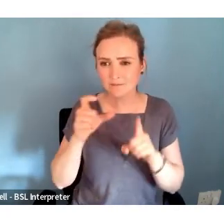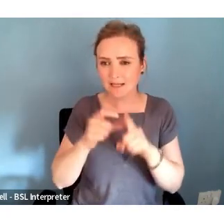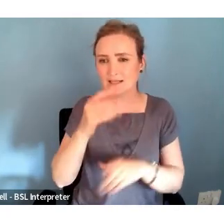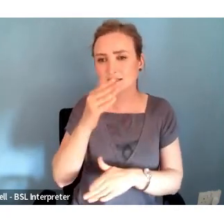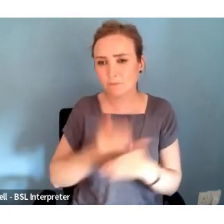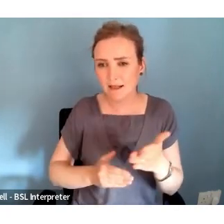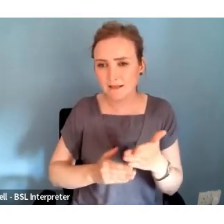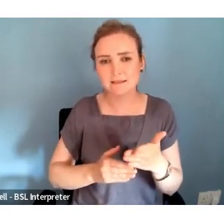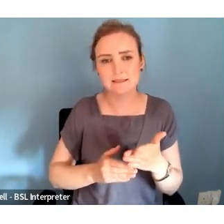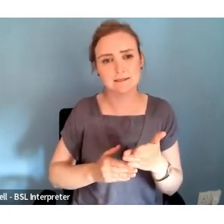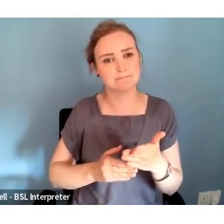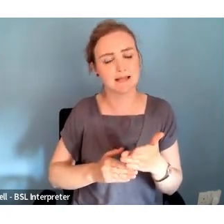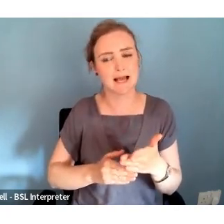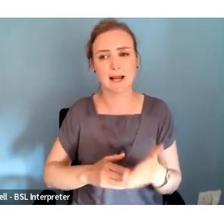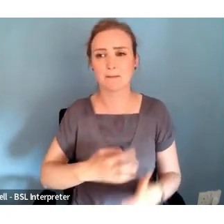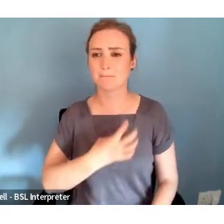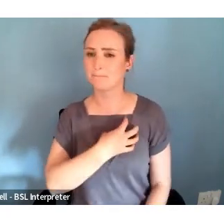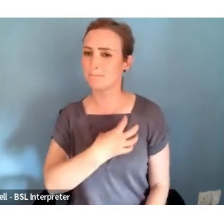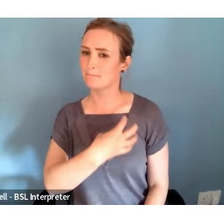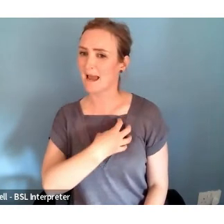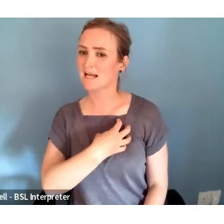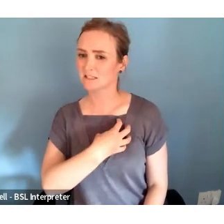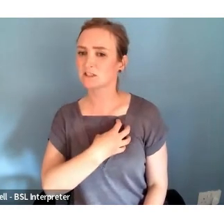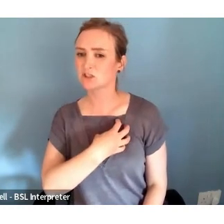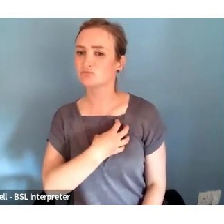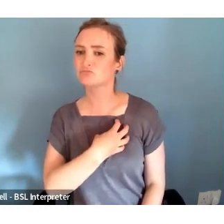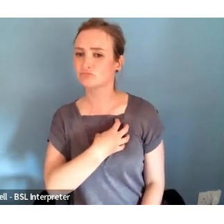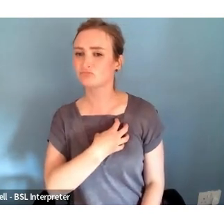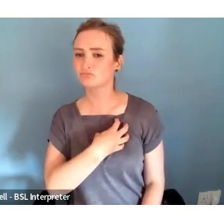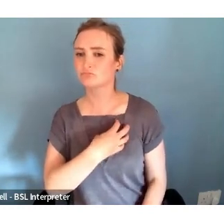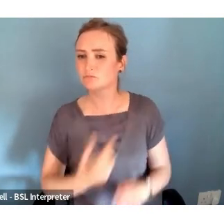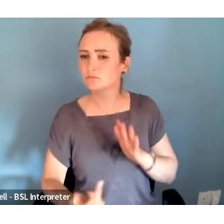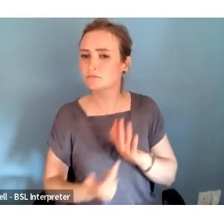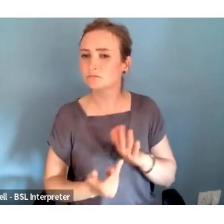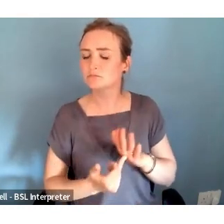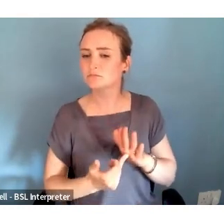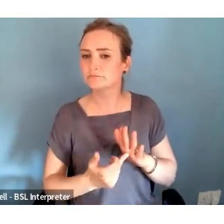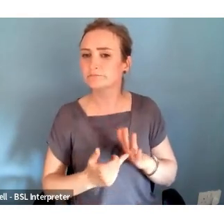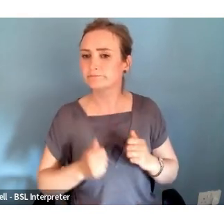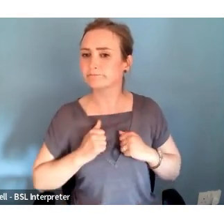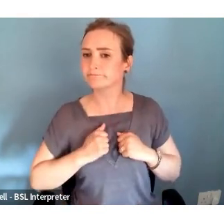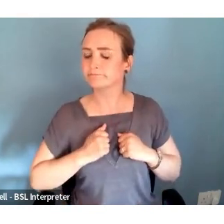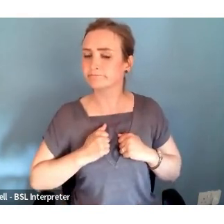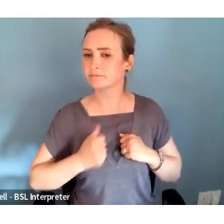, if you like, is something that, if anything nothing else , it says when we talk about diversity